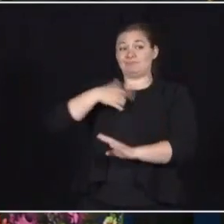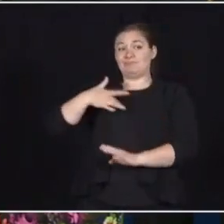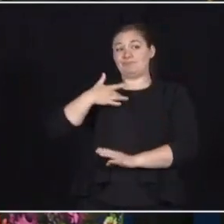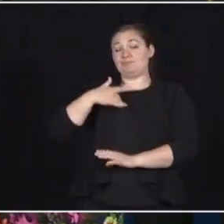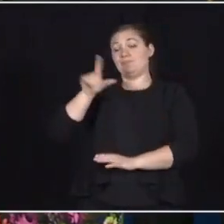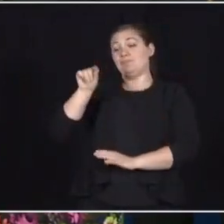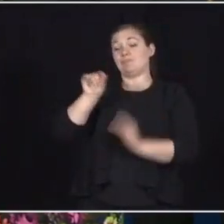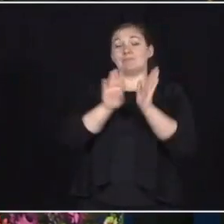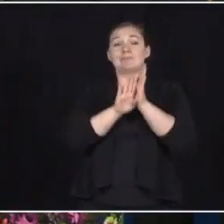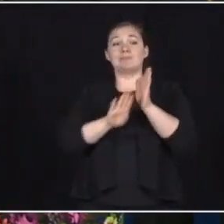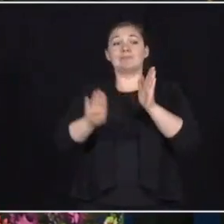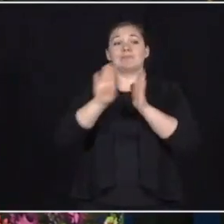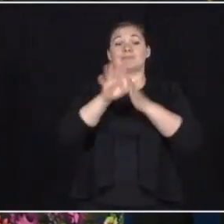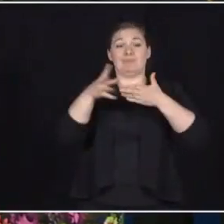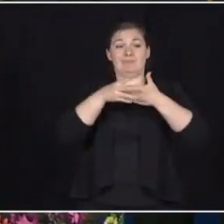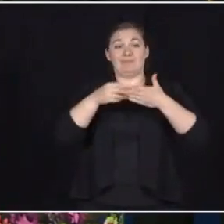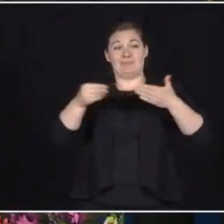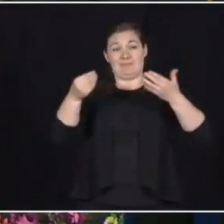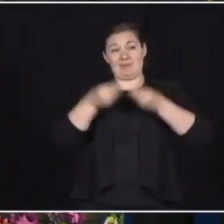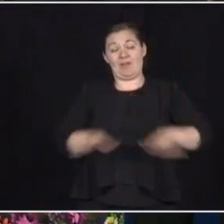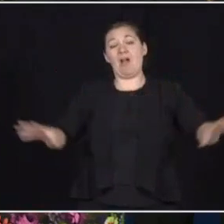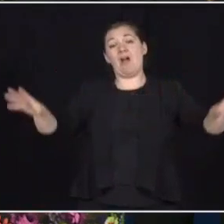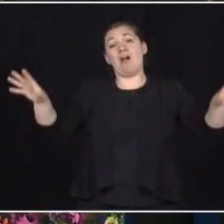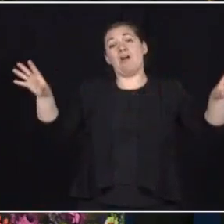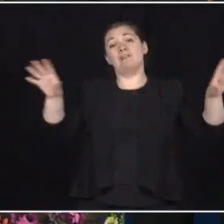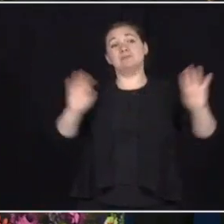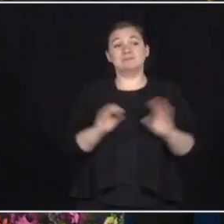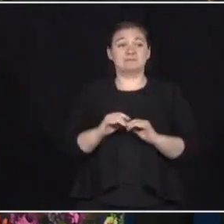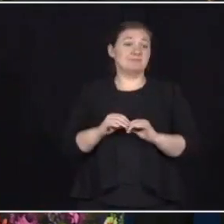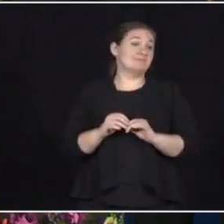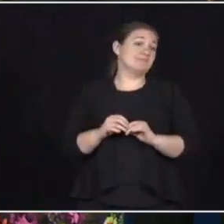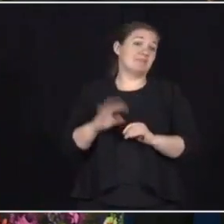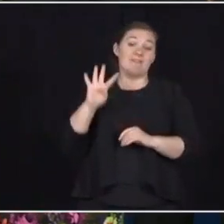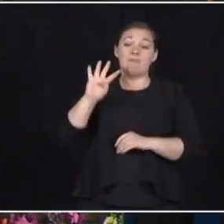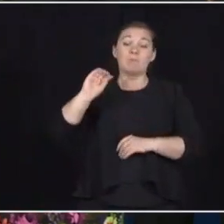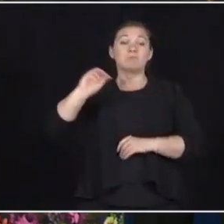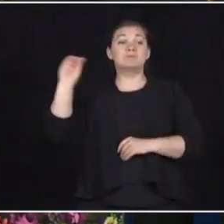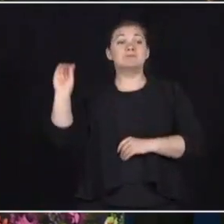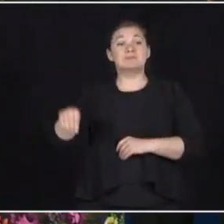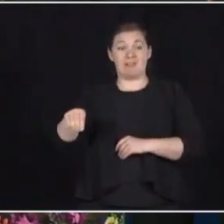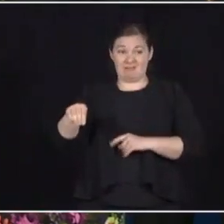It is really important that way. We do estimate, we have taking a $20 billion hit, the province.